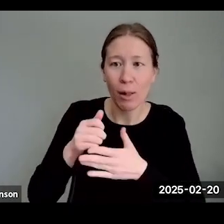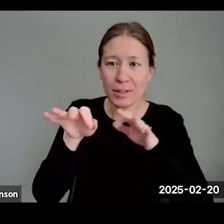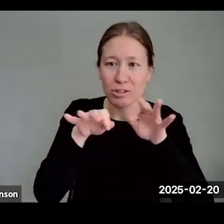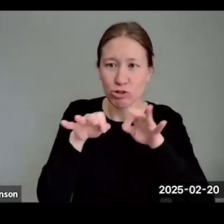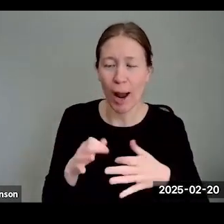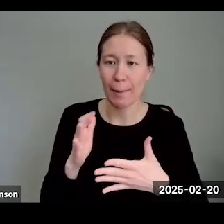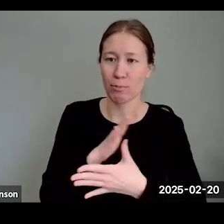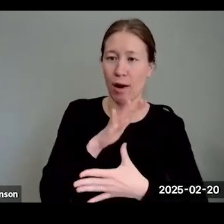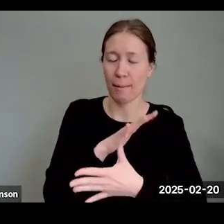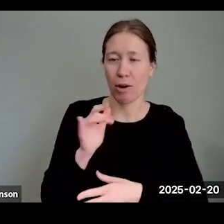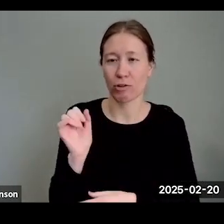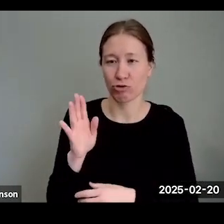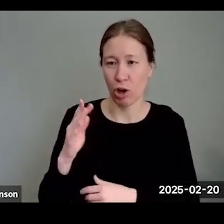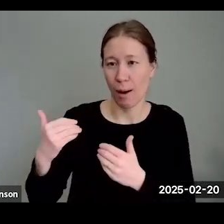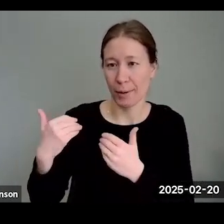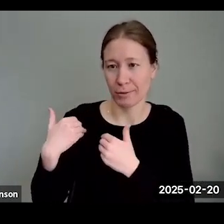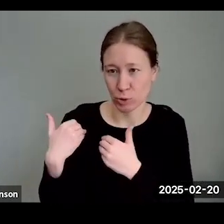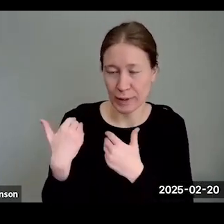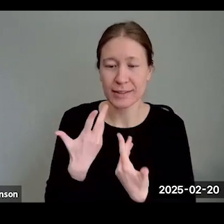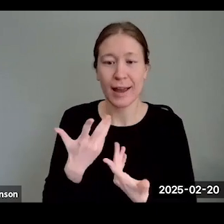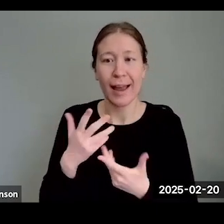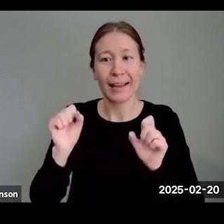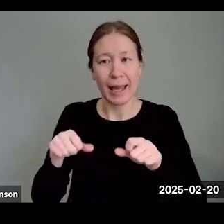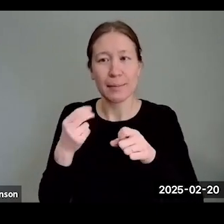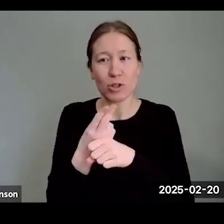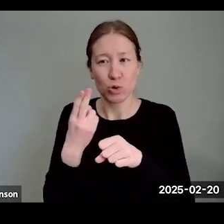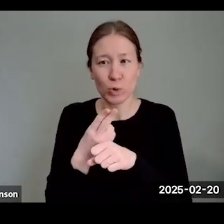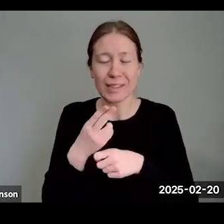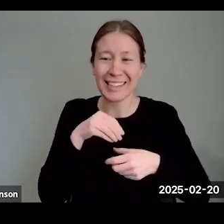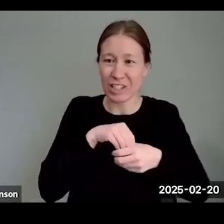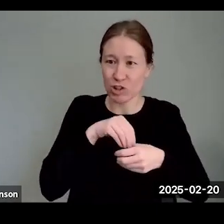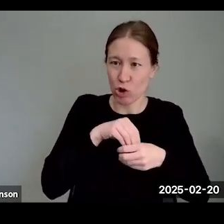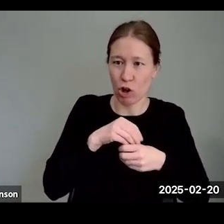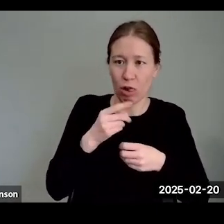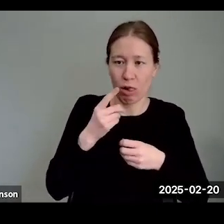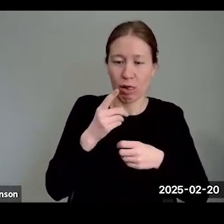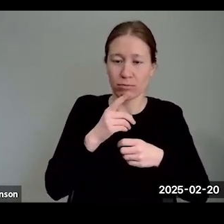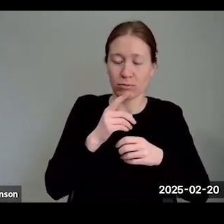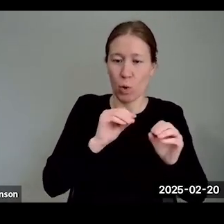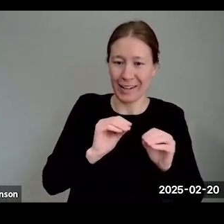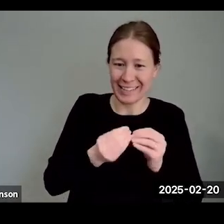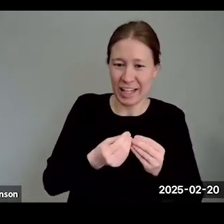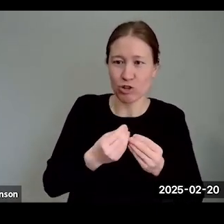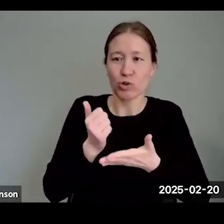And can be used internally, to give employees direction as to the daily work responsibilities.